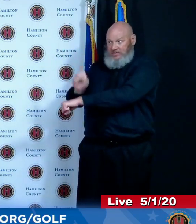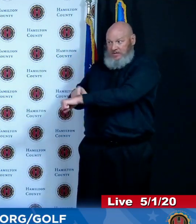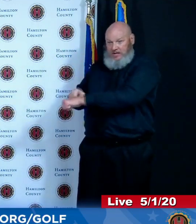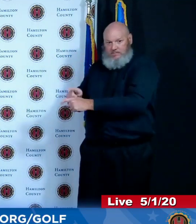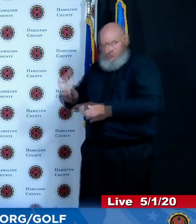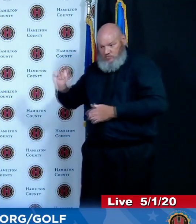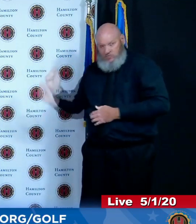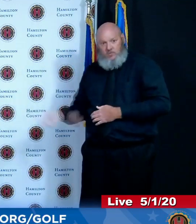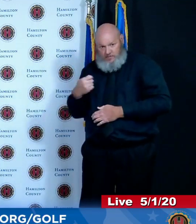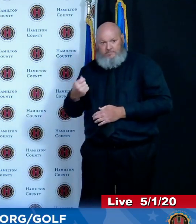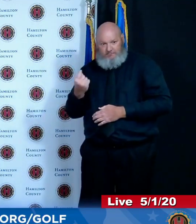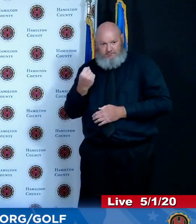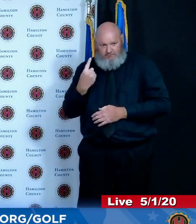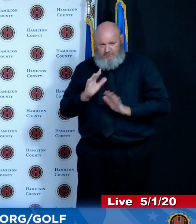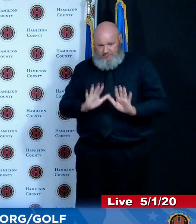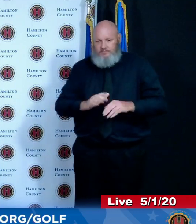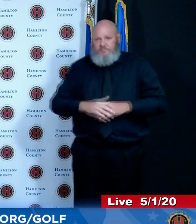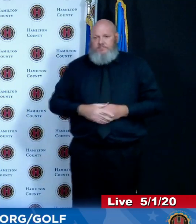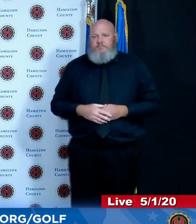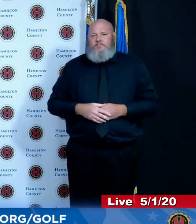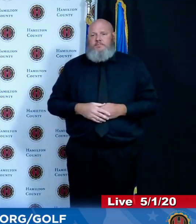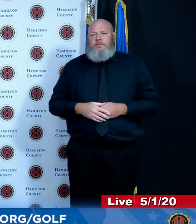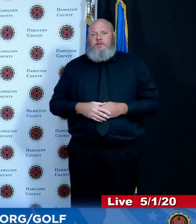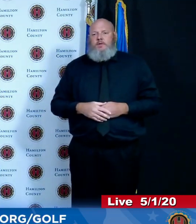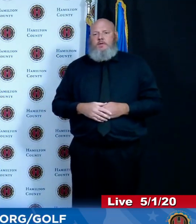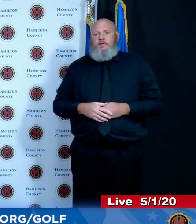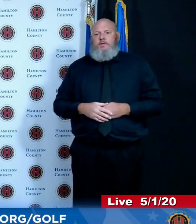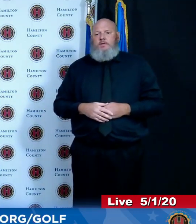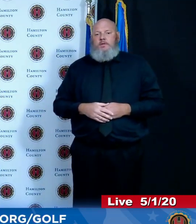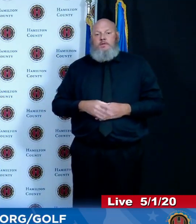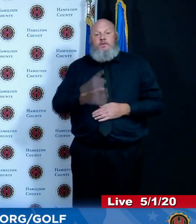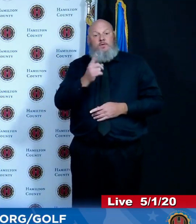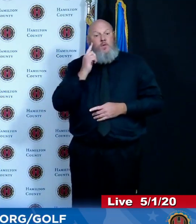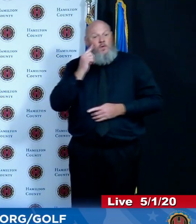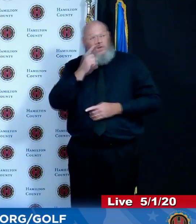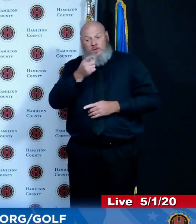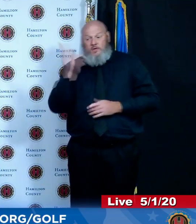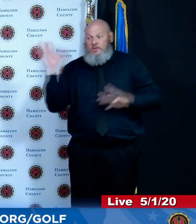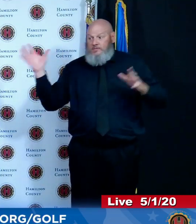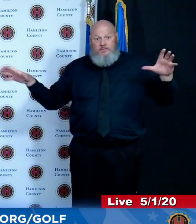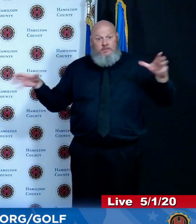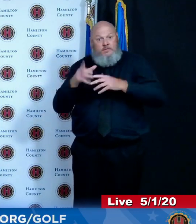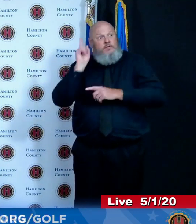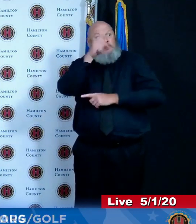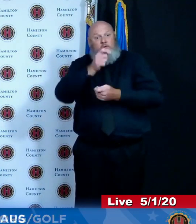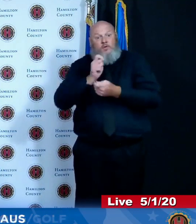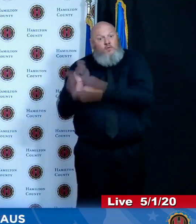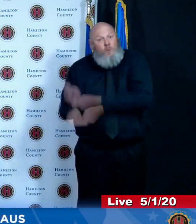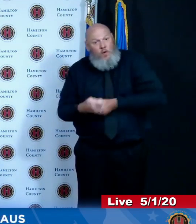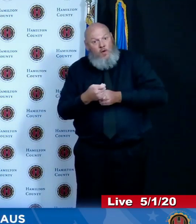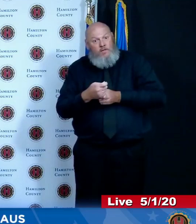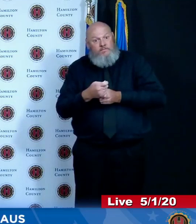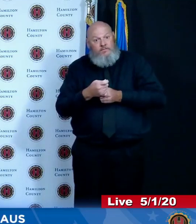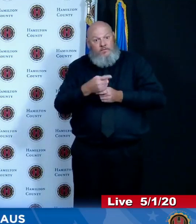driving ranges putting greens and snack bars will remain closed okay I've been